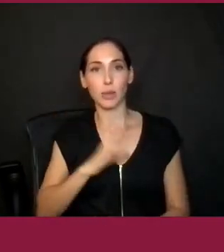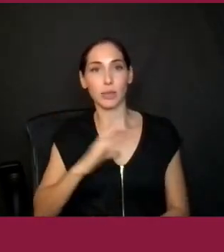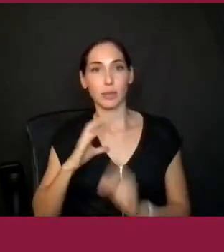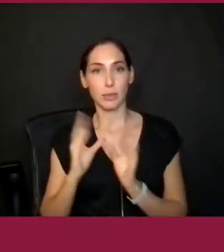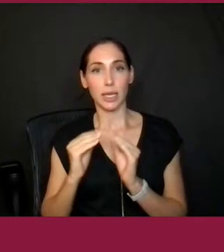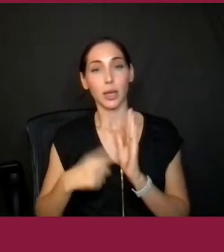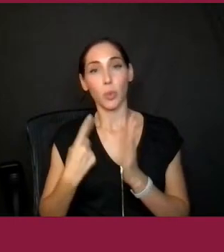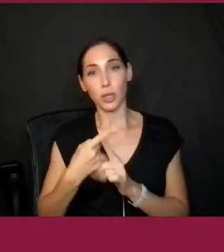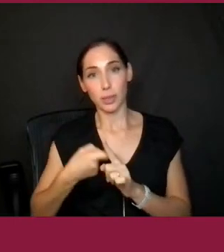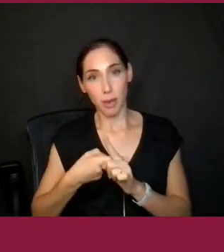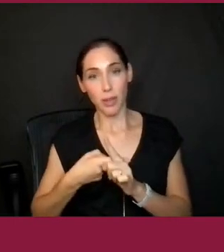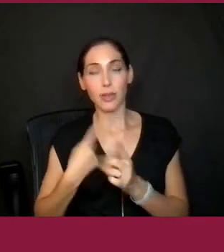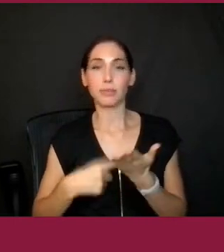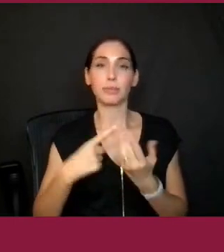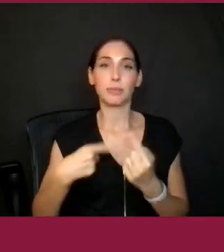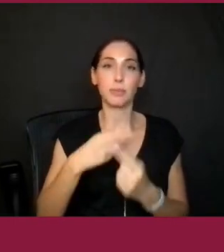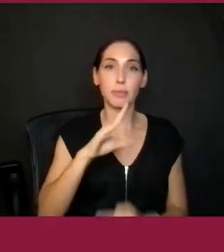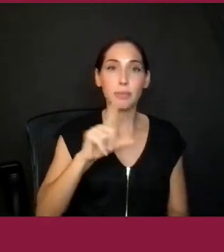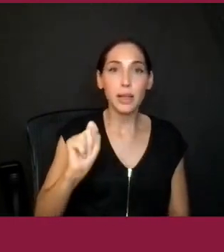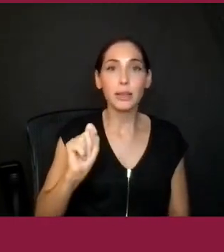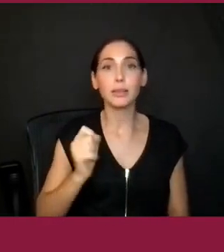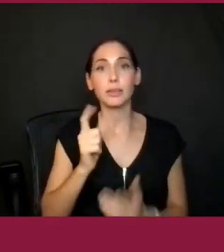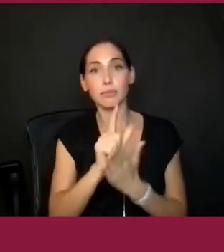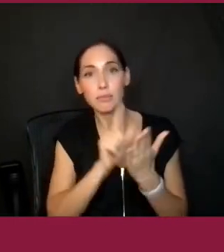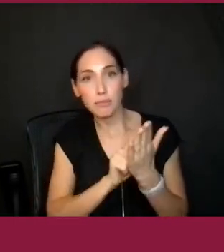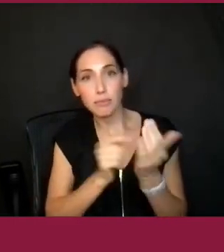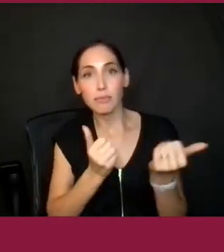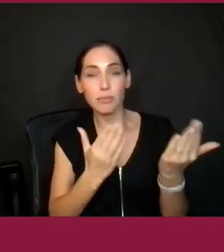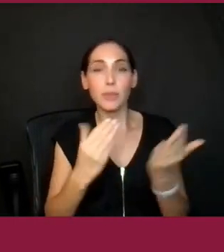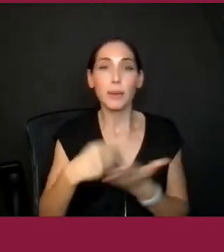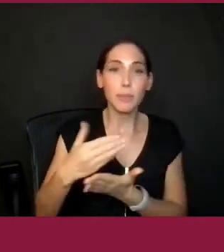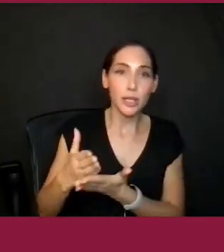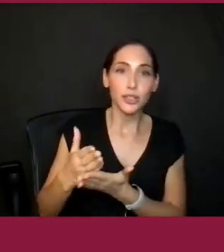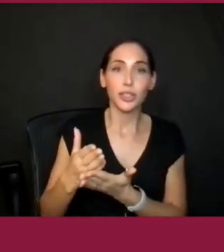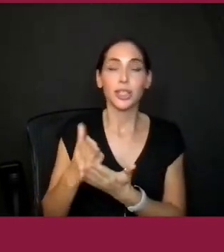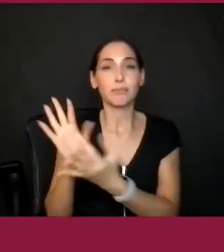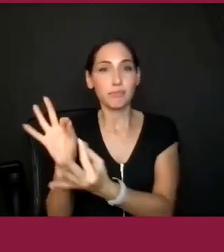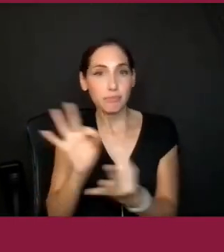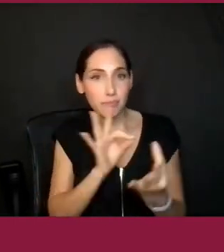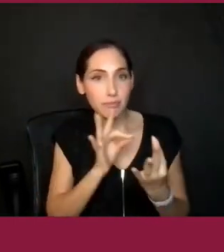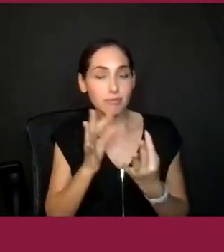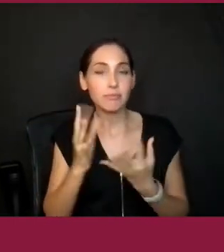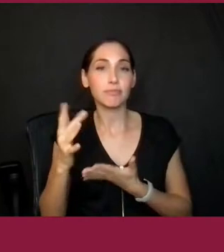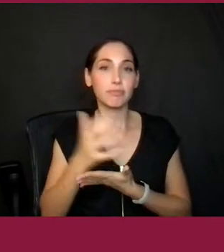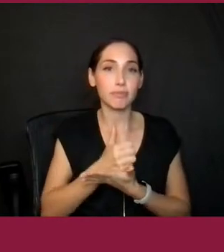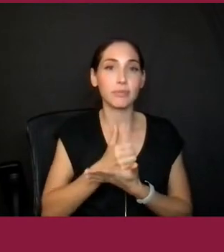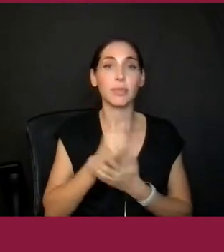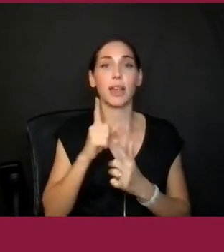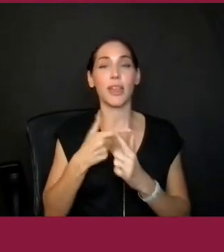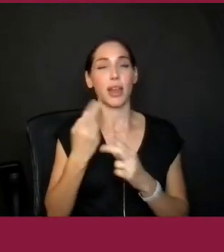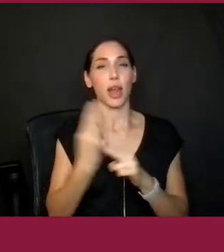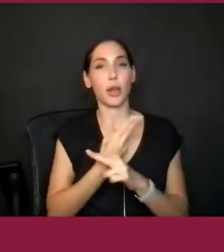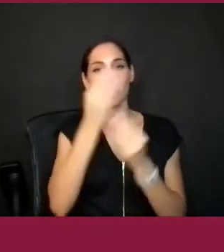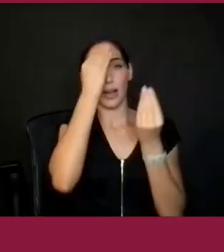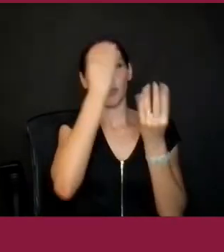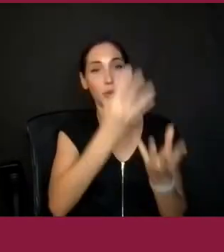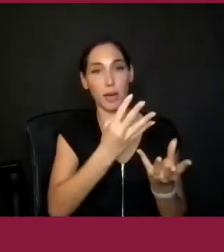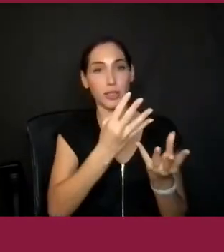talk about bills, talk about the budget, get feedback, and that's how I use the information for advocacy.